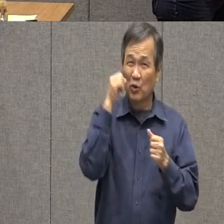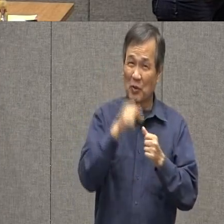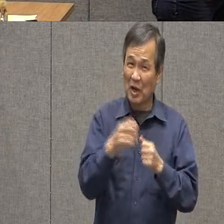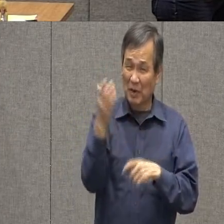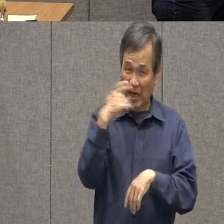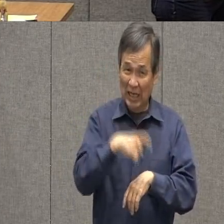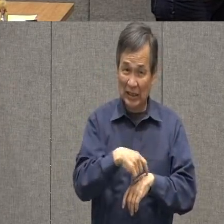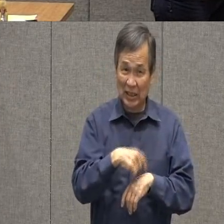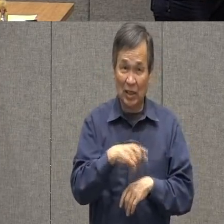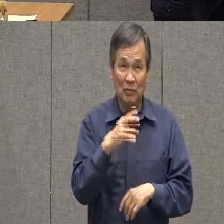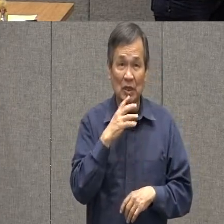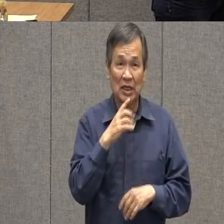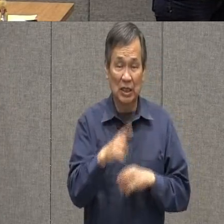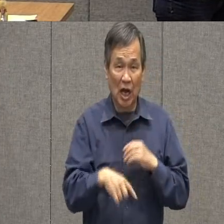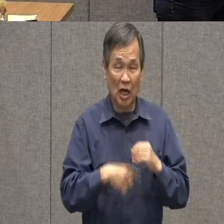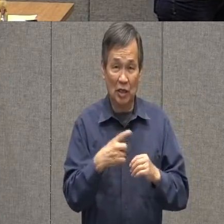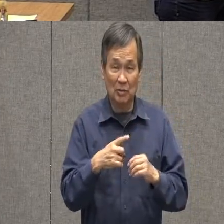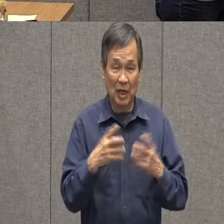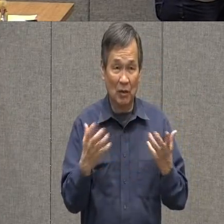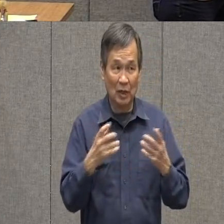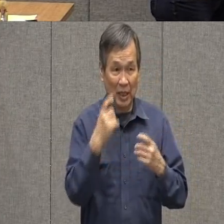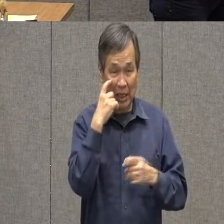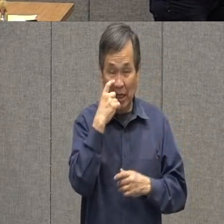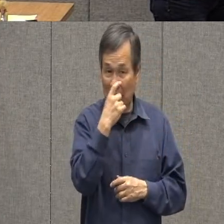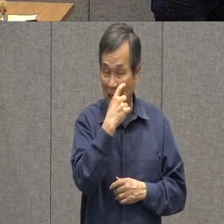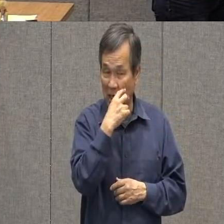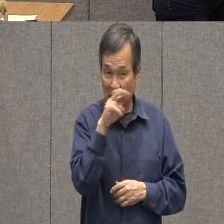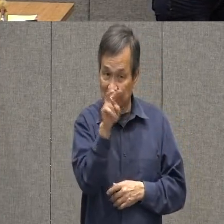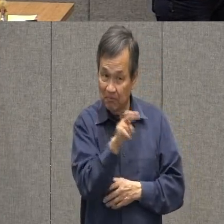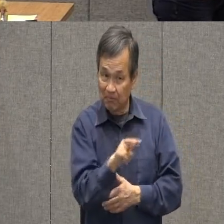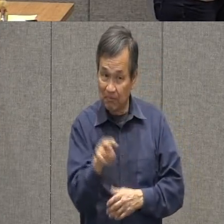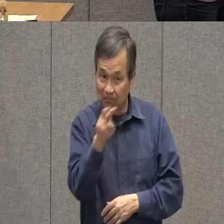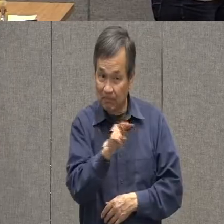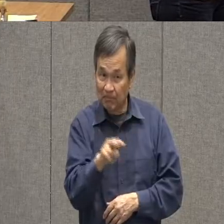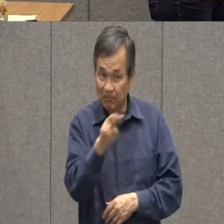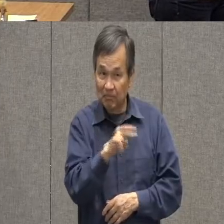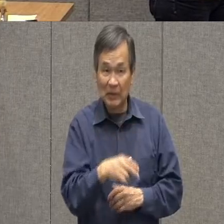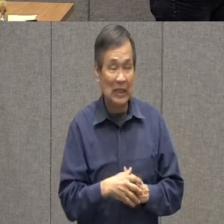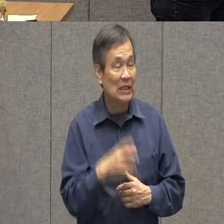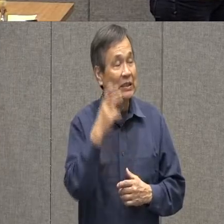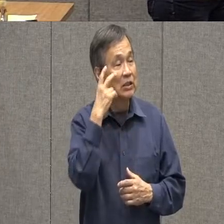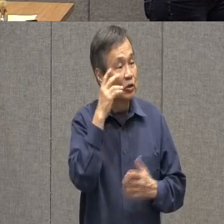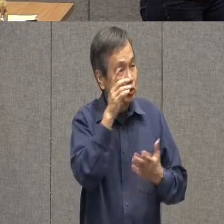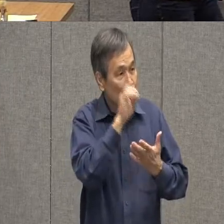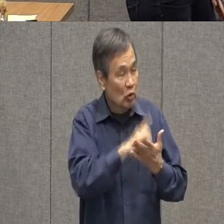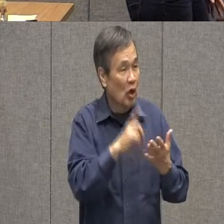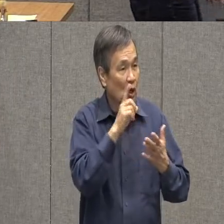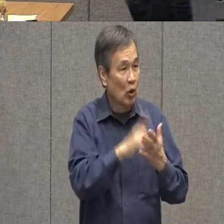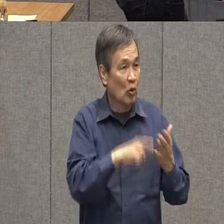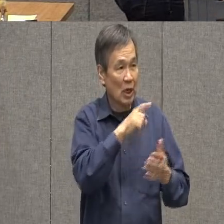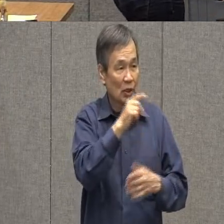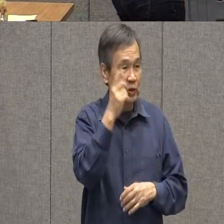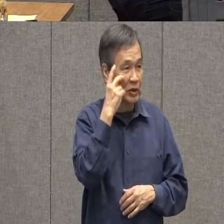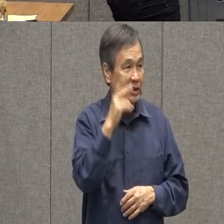we talked about observation and drawing what you see. And this is very much a part of that because if I saw her,